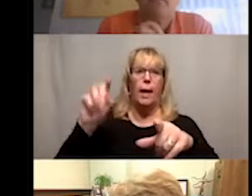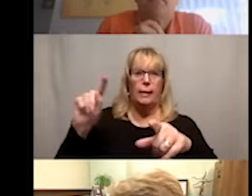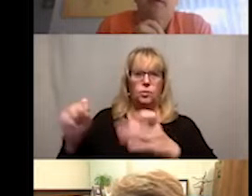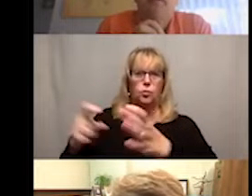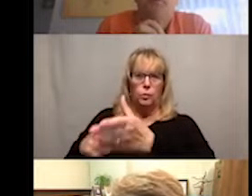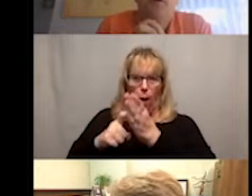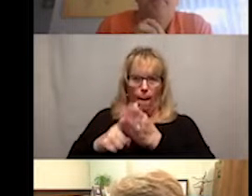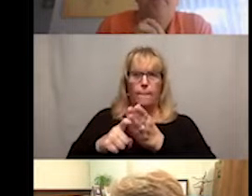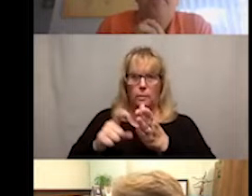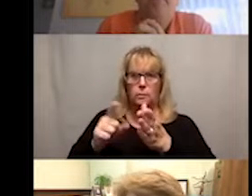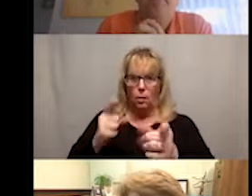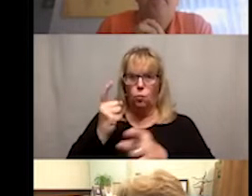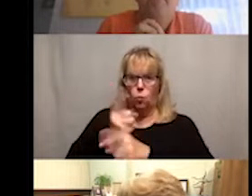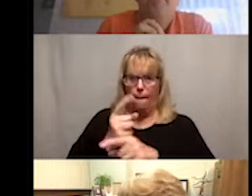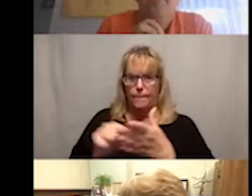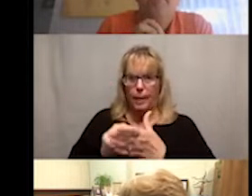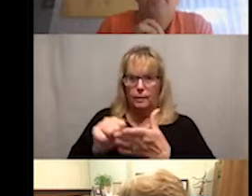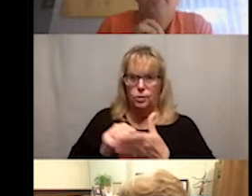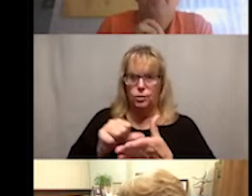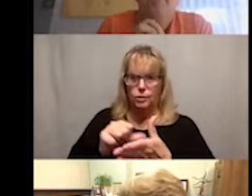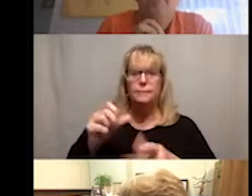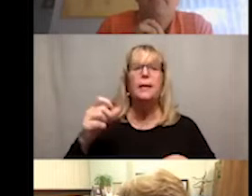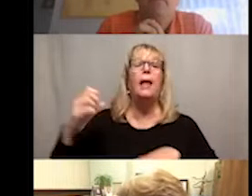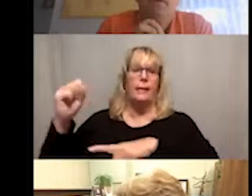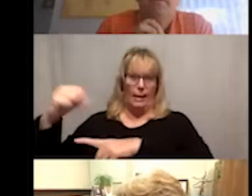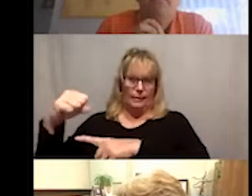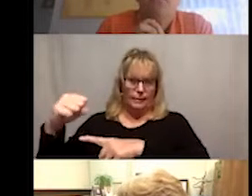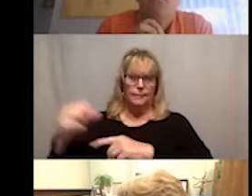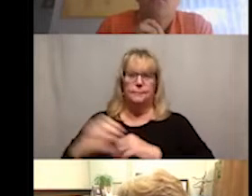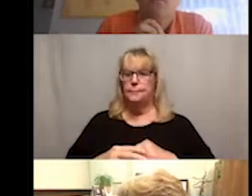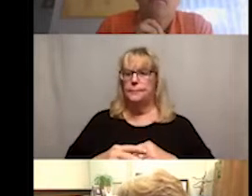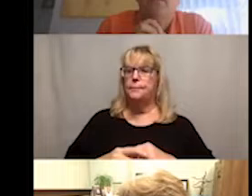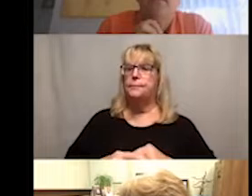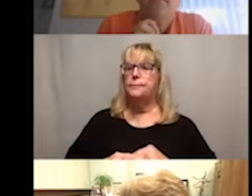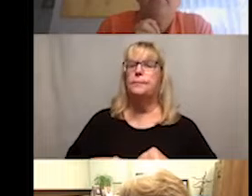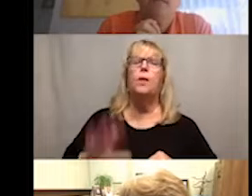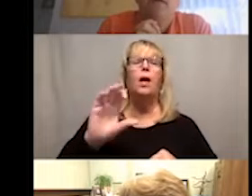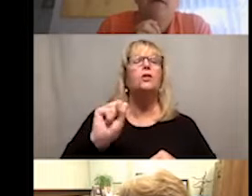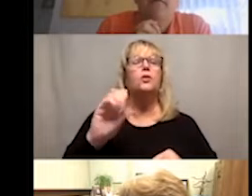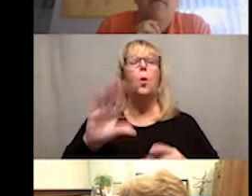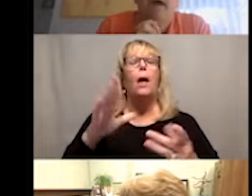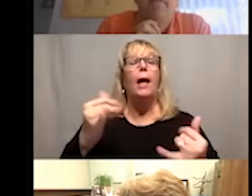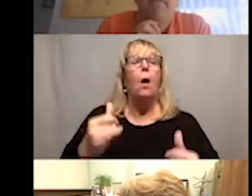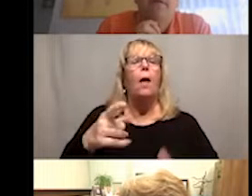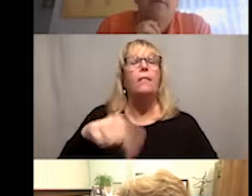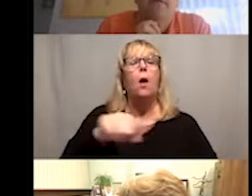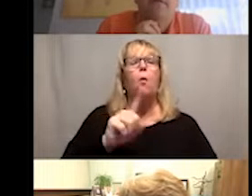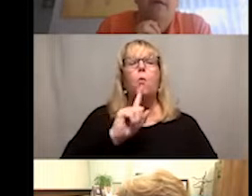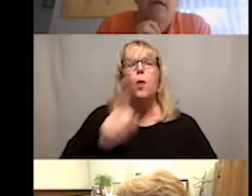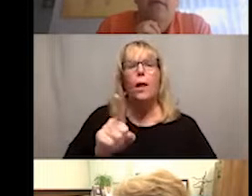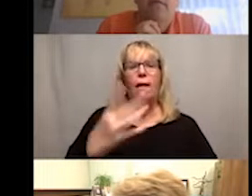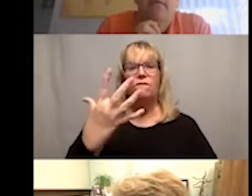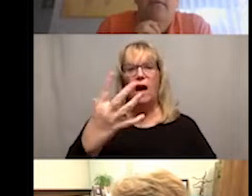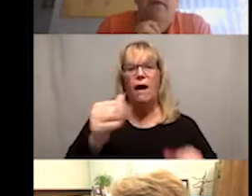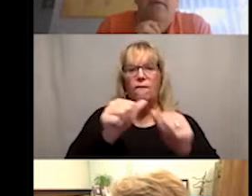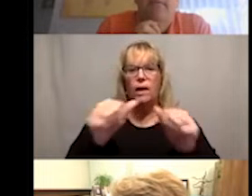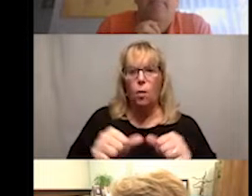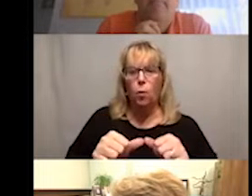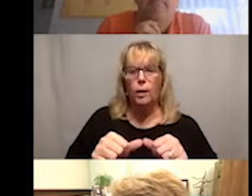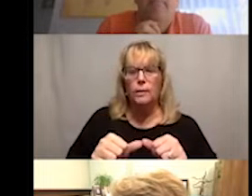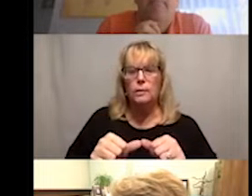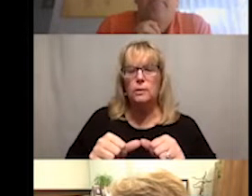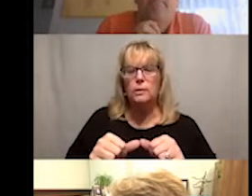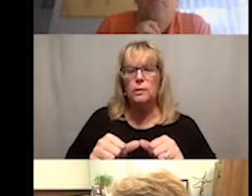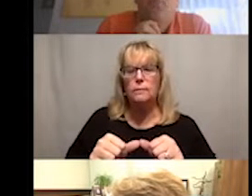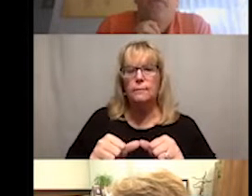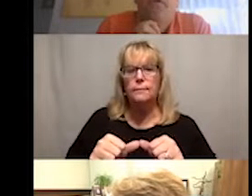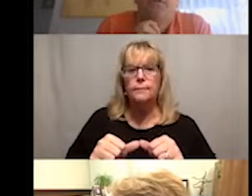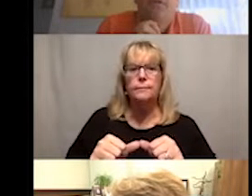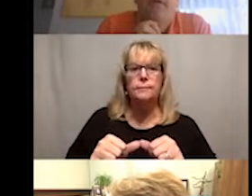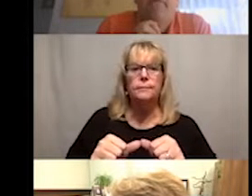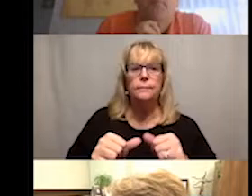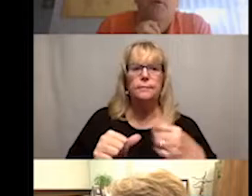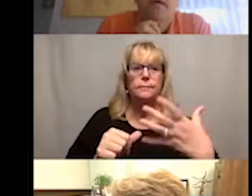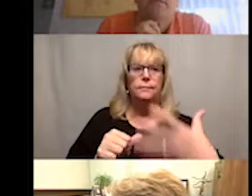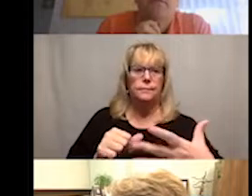the page we're on yes okay so there are really five areas that um we focus on for pre-ETS the